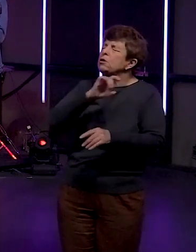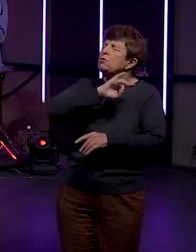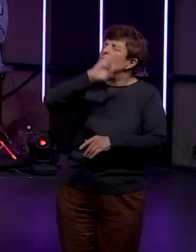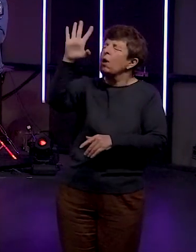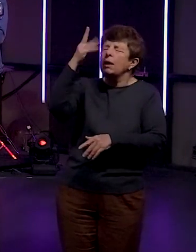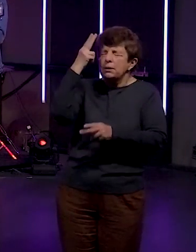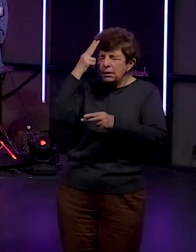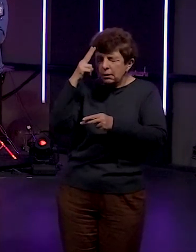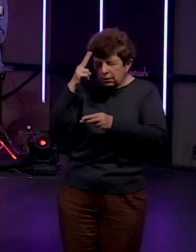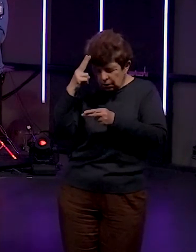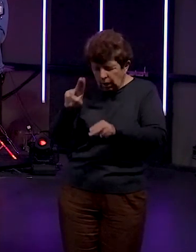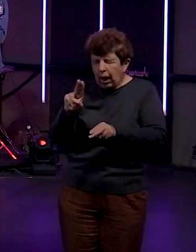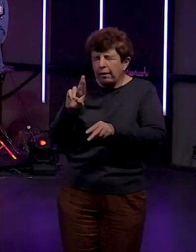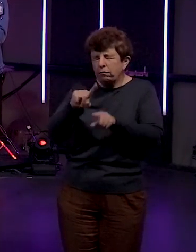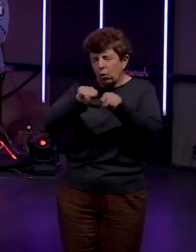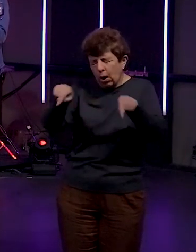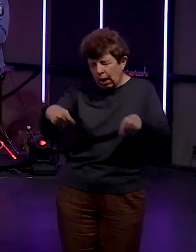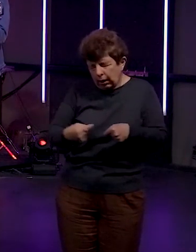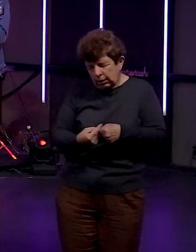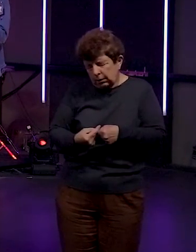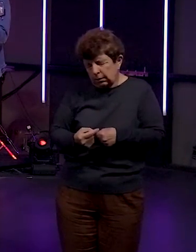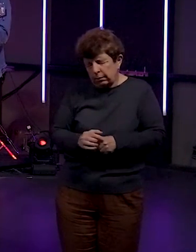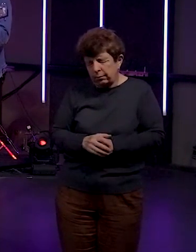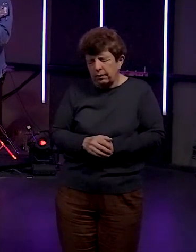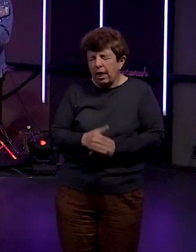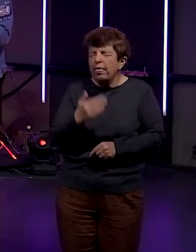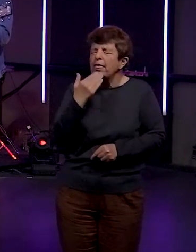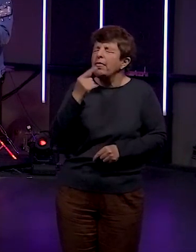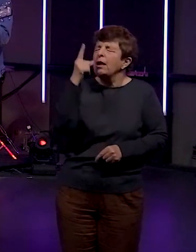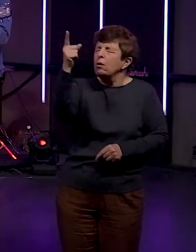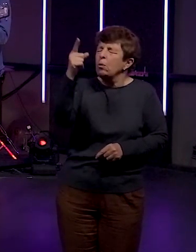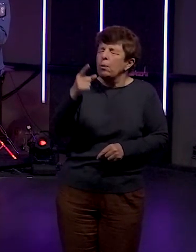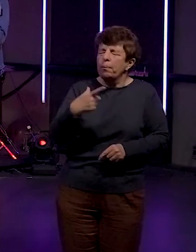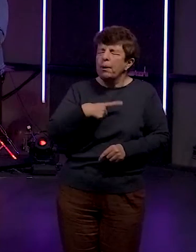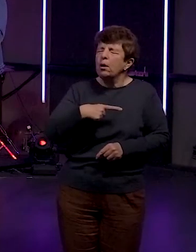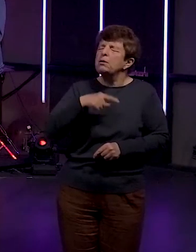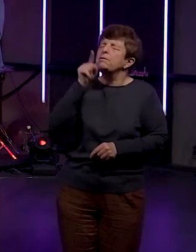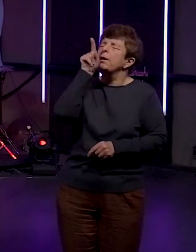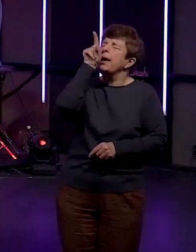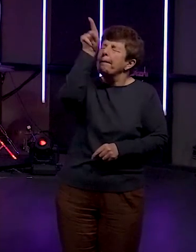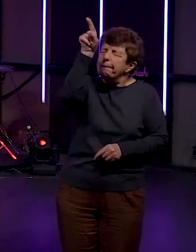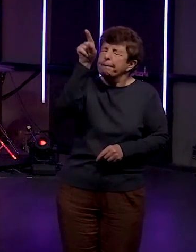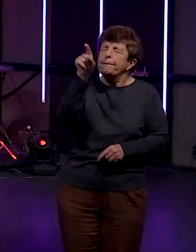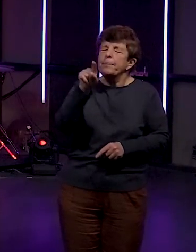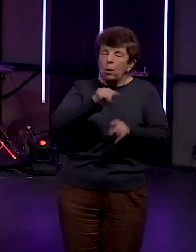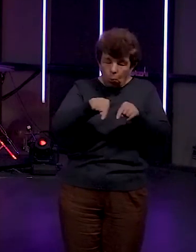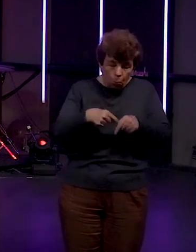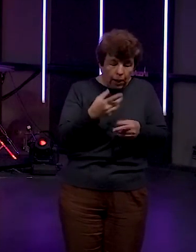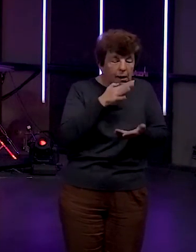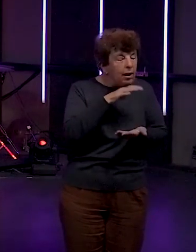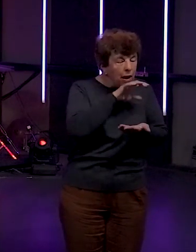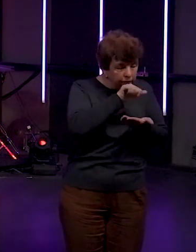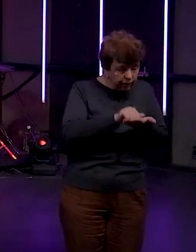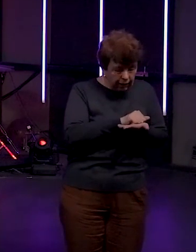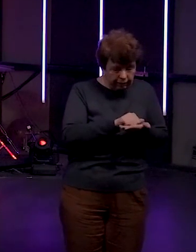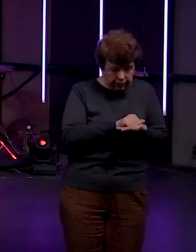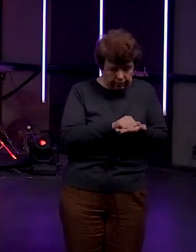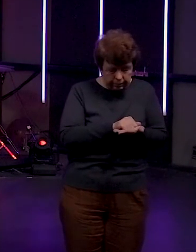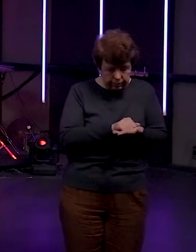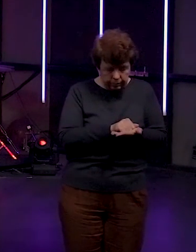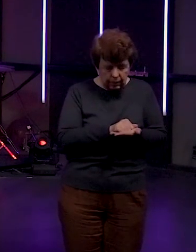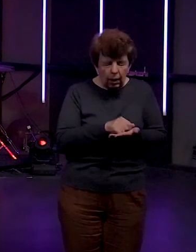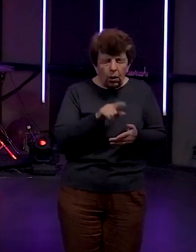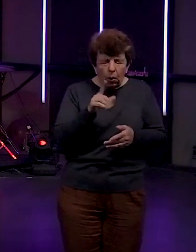for us. Thank you that because of him we are forgiven. We just want to remember